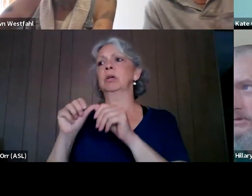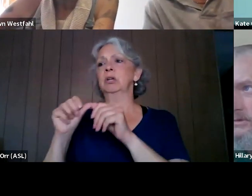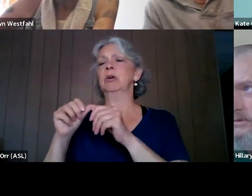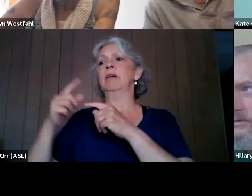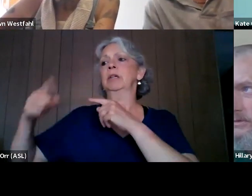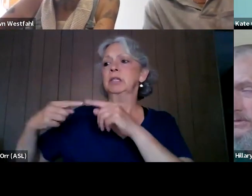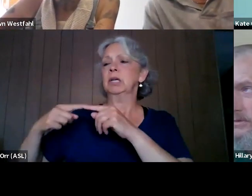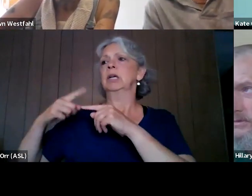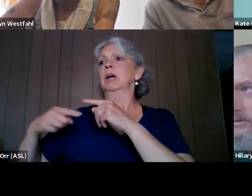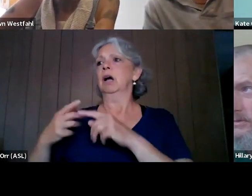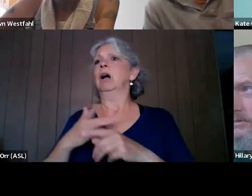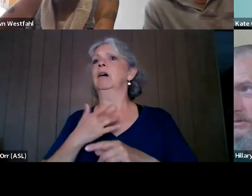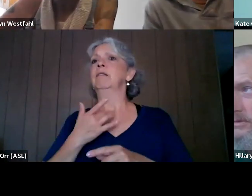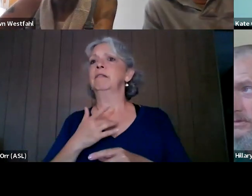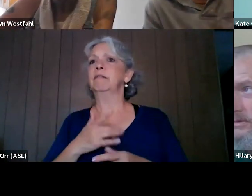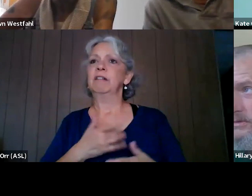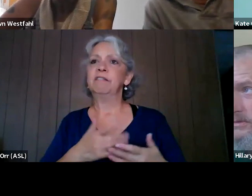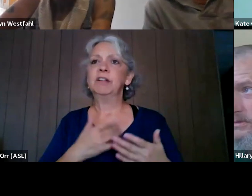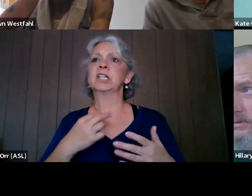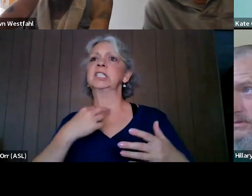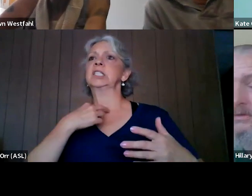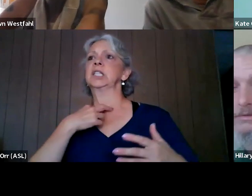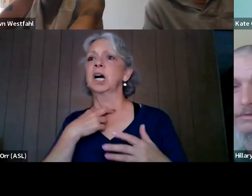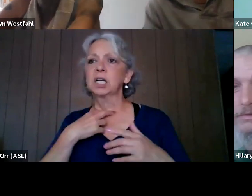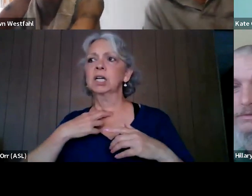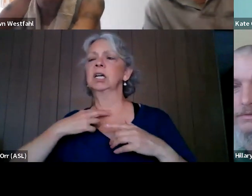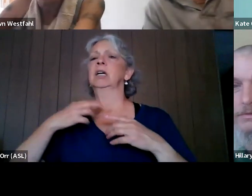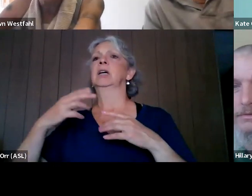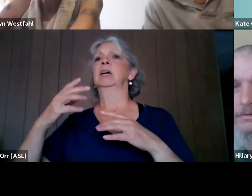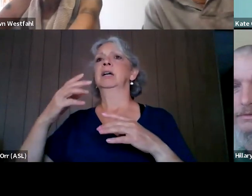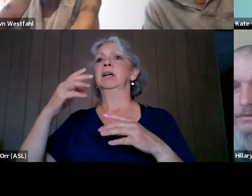and getting stuck into it, and being forced to do it.